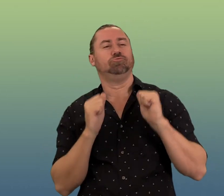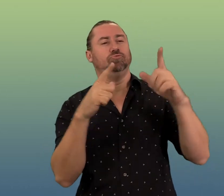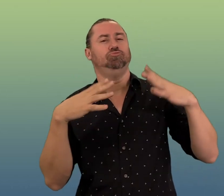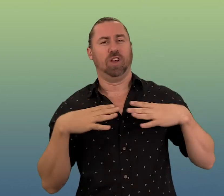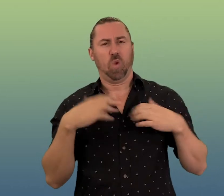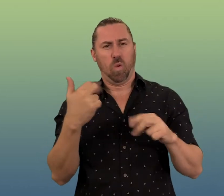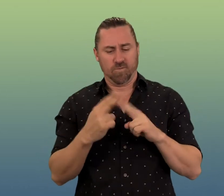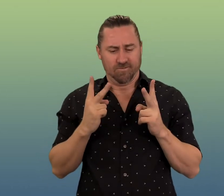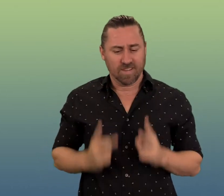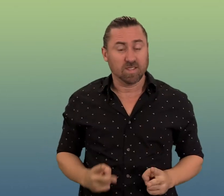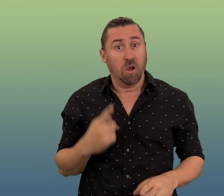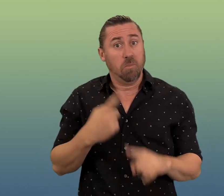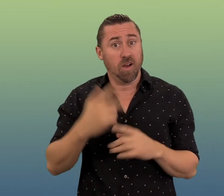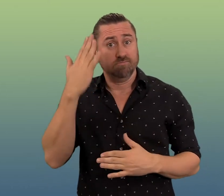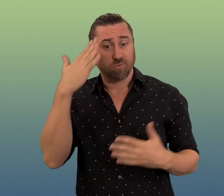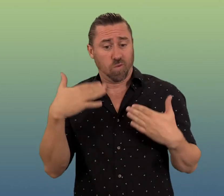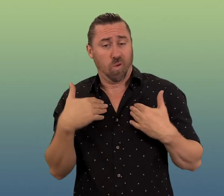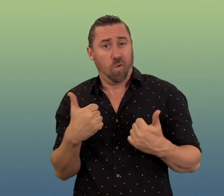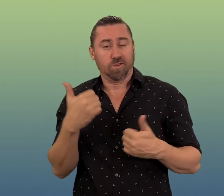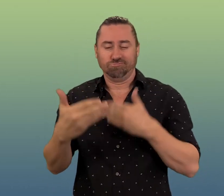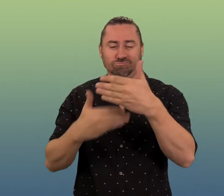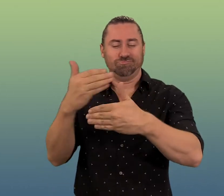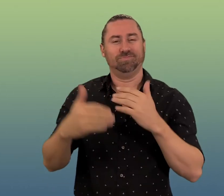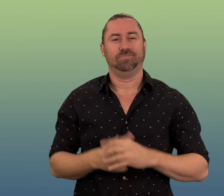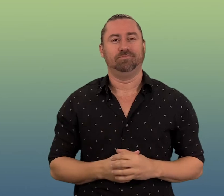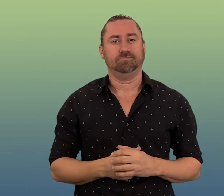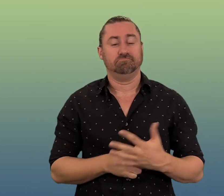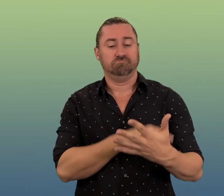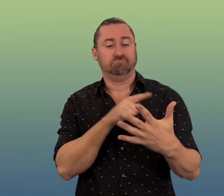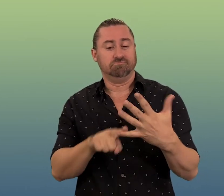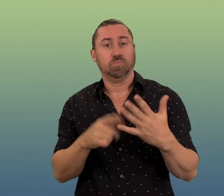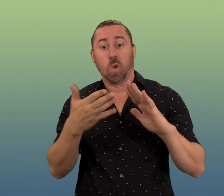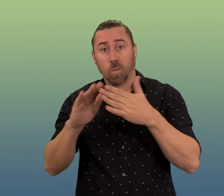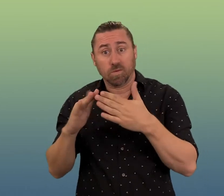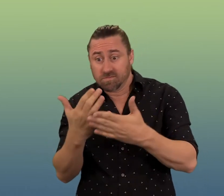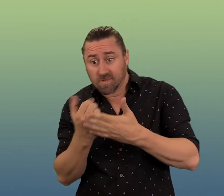improves physical and mental health for all. Keep communities safe.